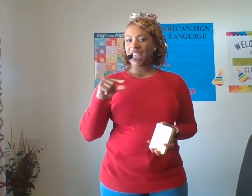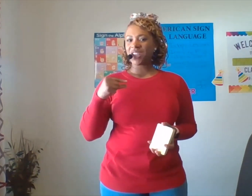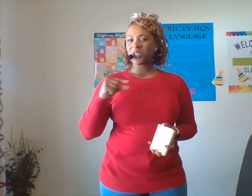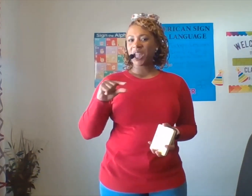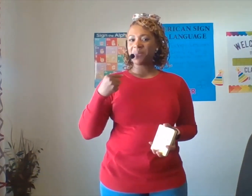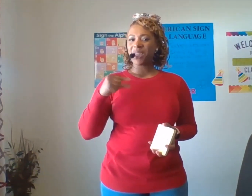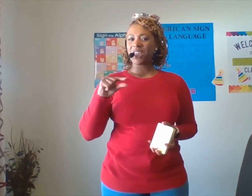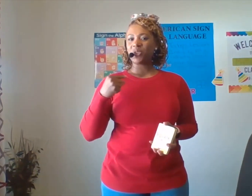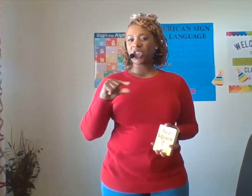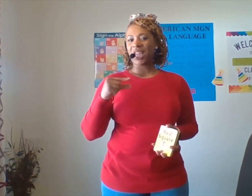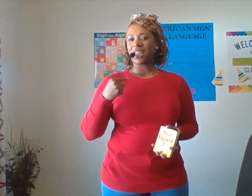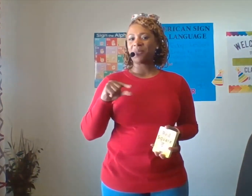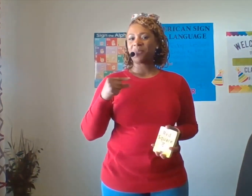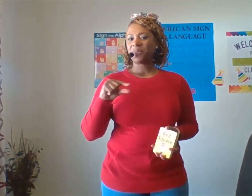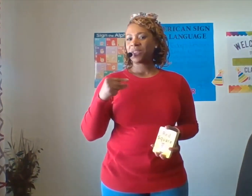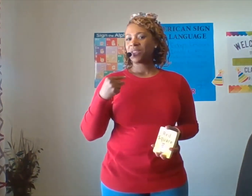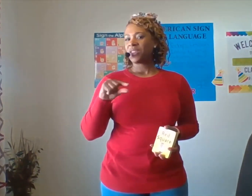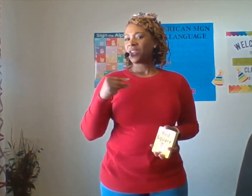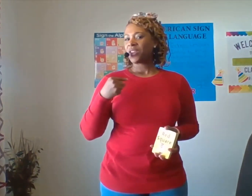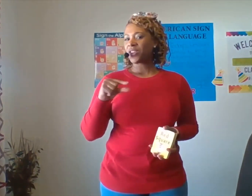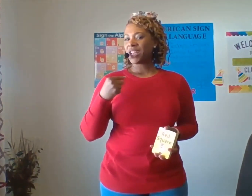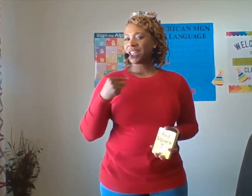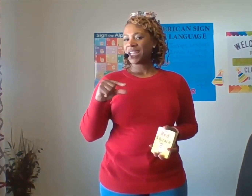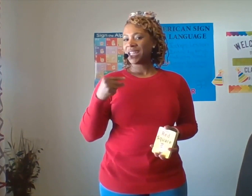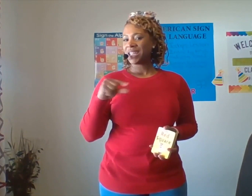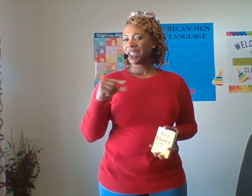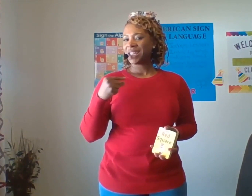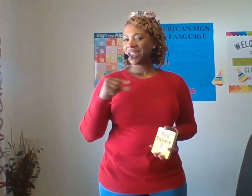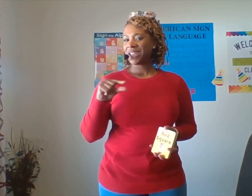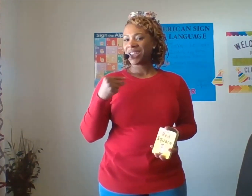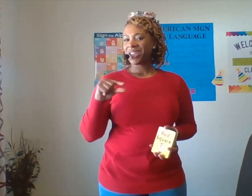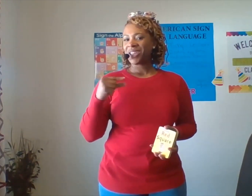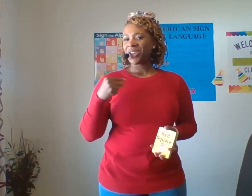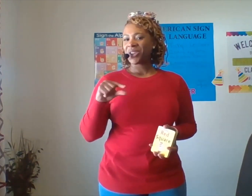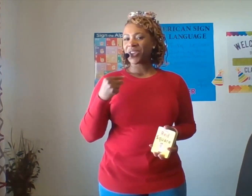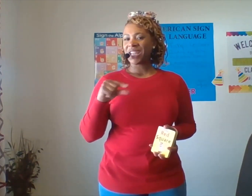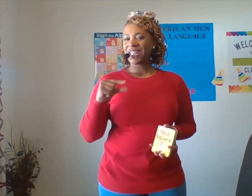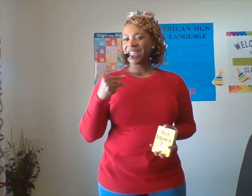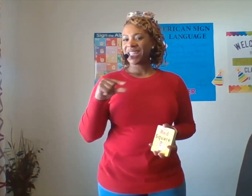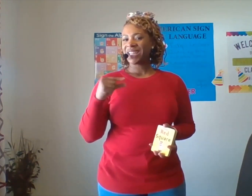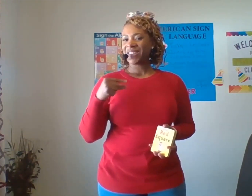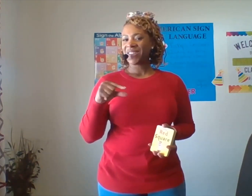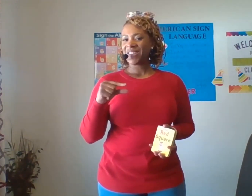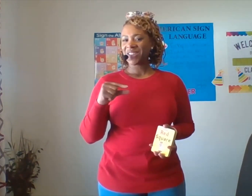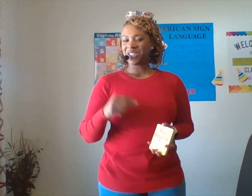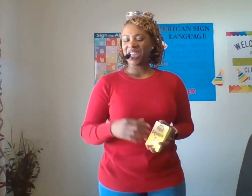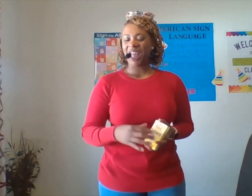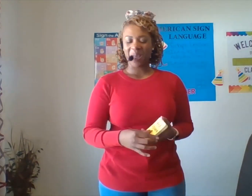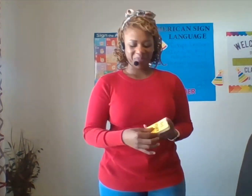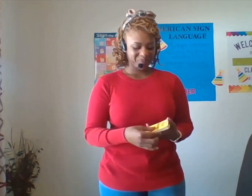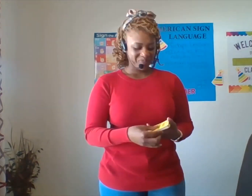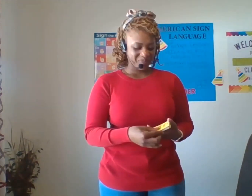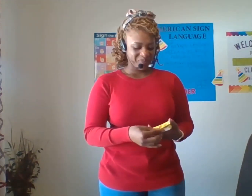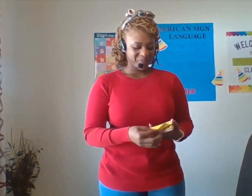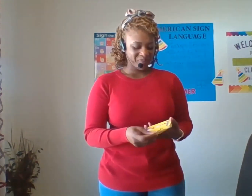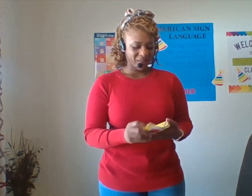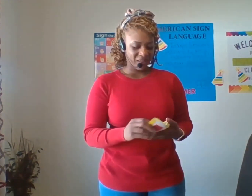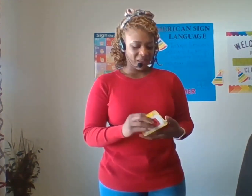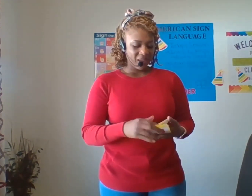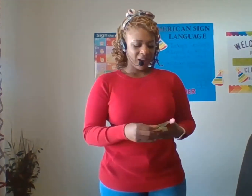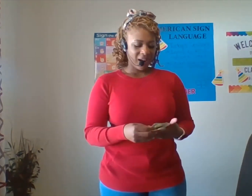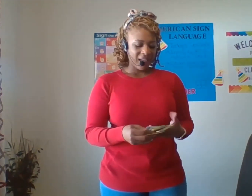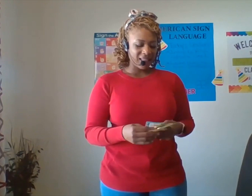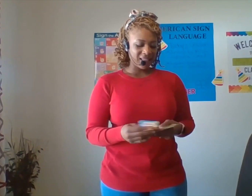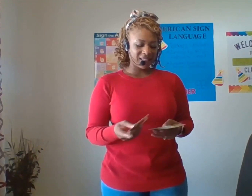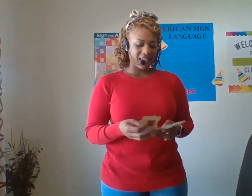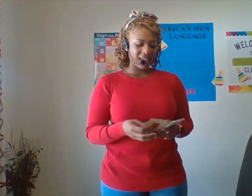handshape and you shake it green green good job all right let's see